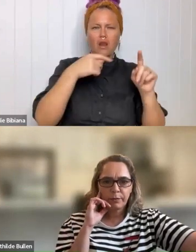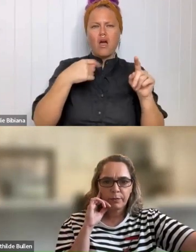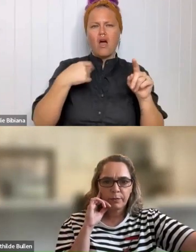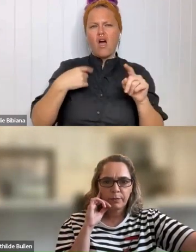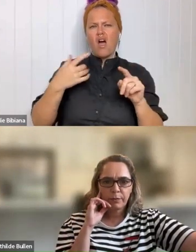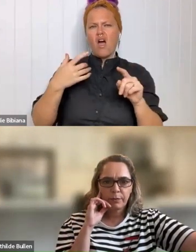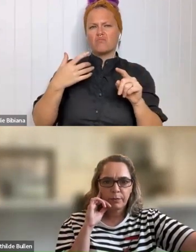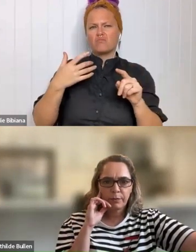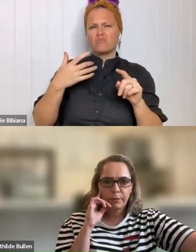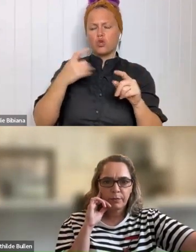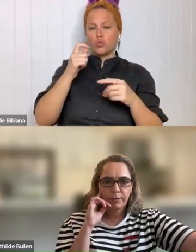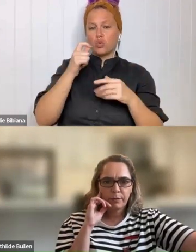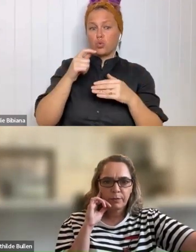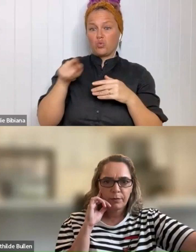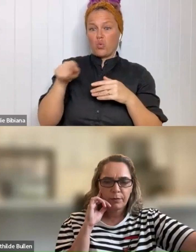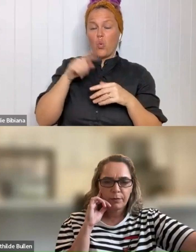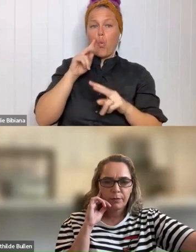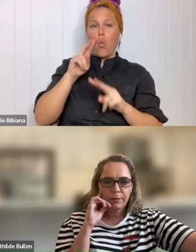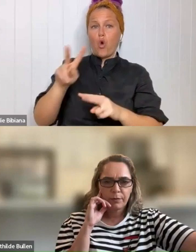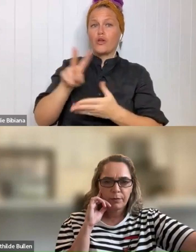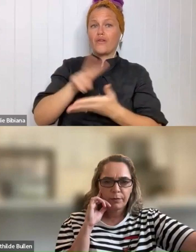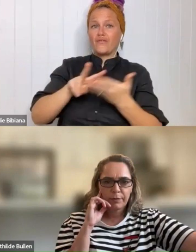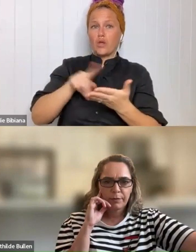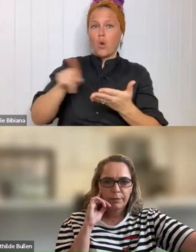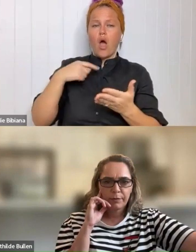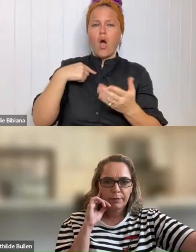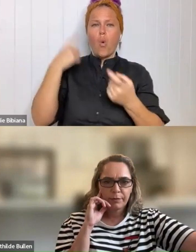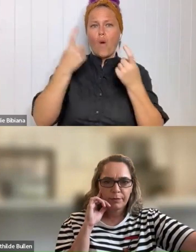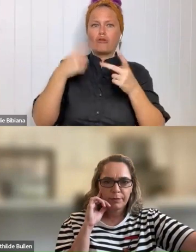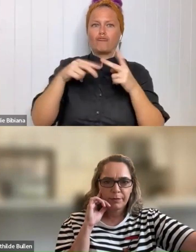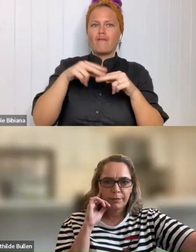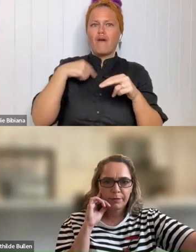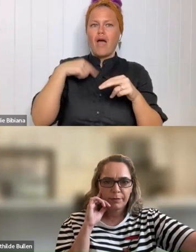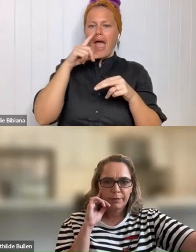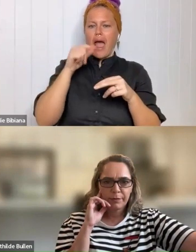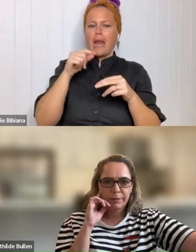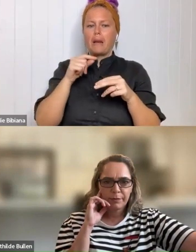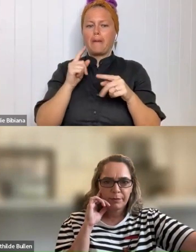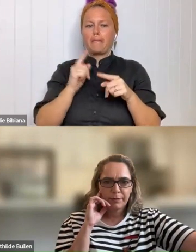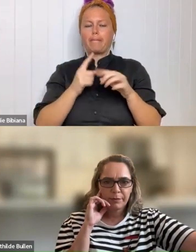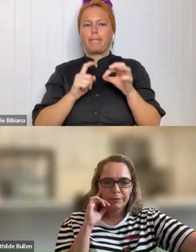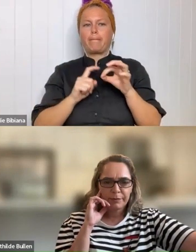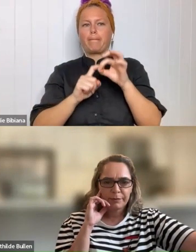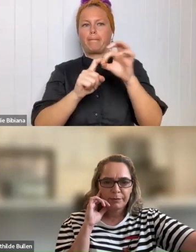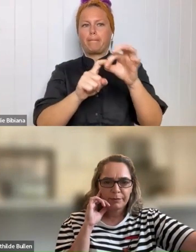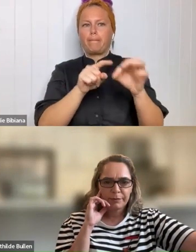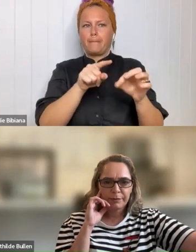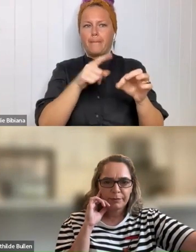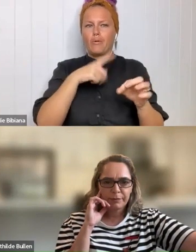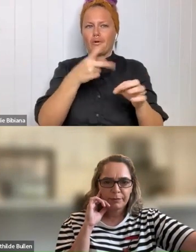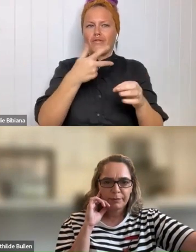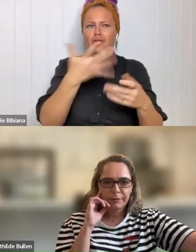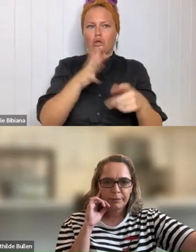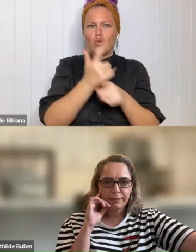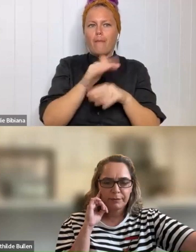shortly watch a video. And I'm wondering if I can sneak this one question in because we had a chat about it earlier in our pre